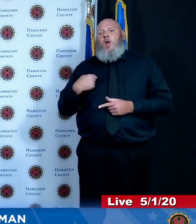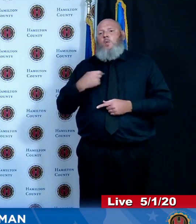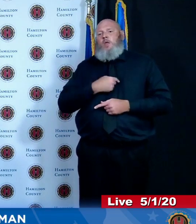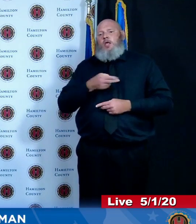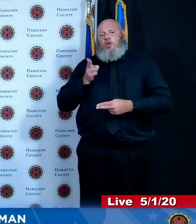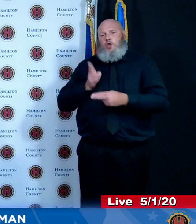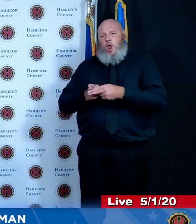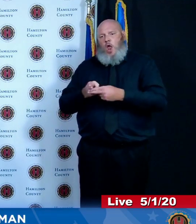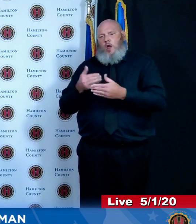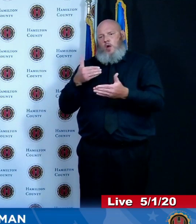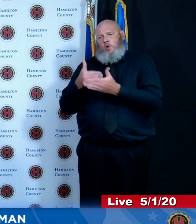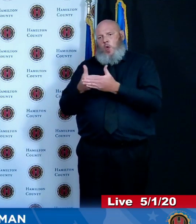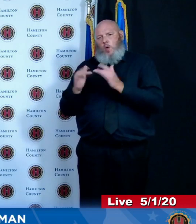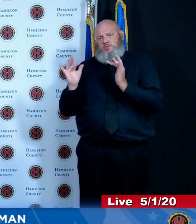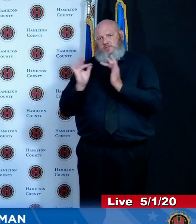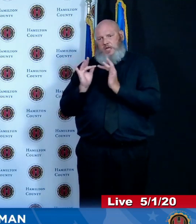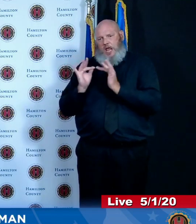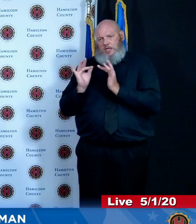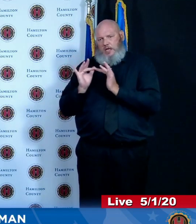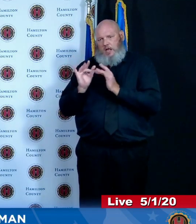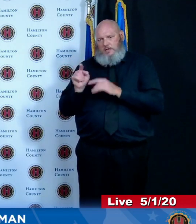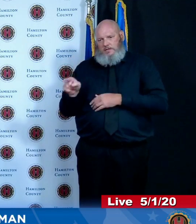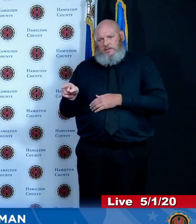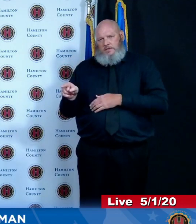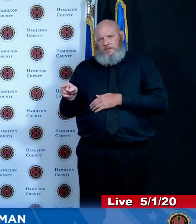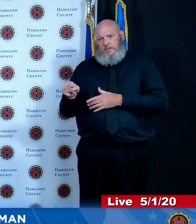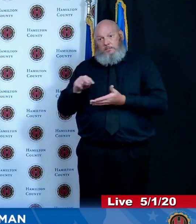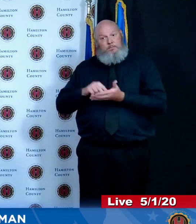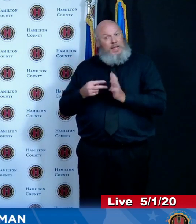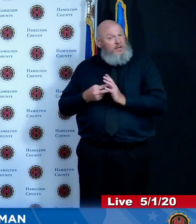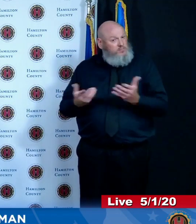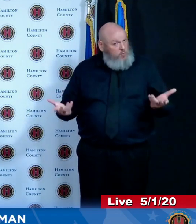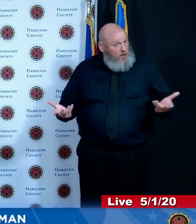with each positive case there are at least 21 phone calls that have to happen